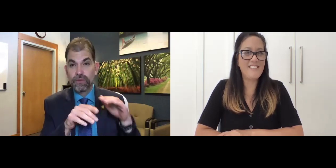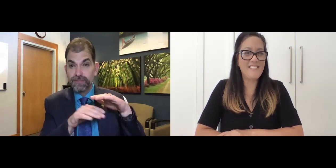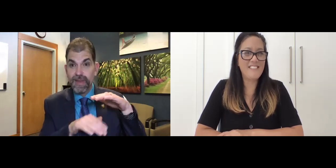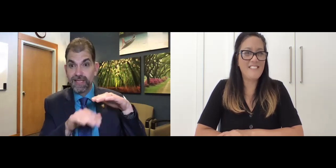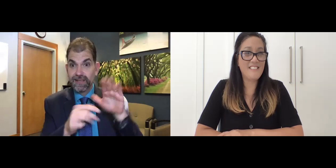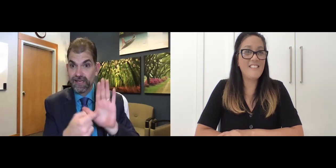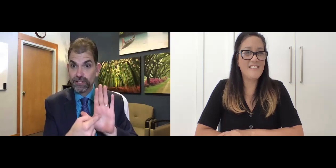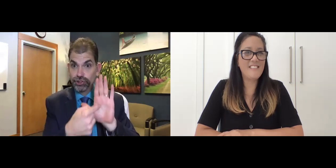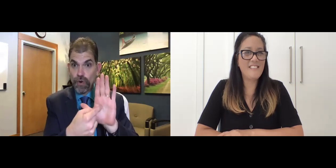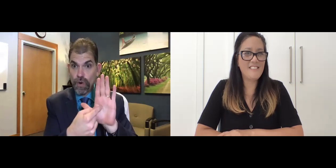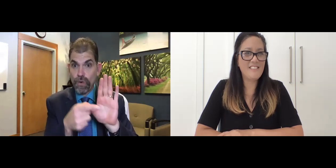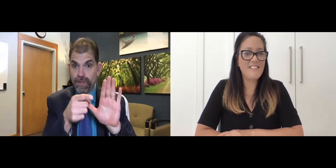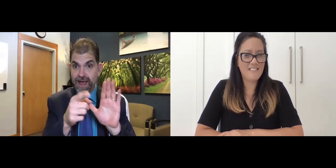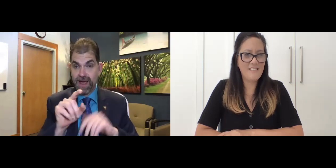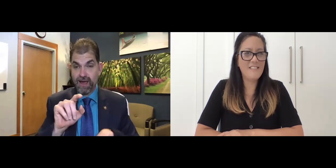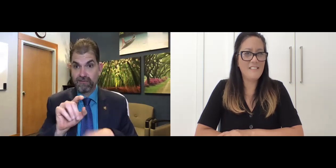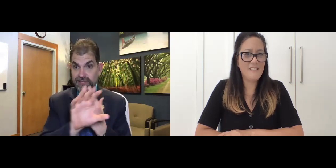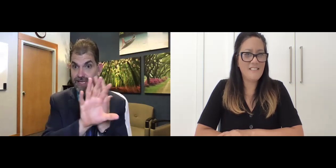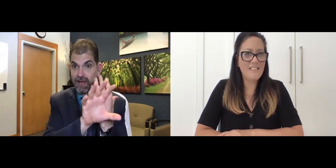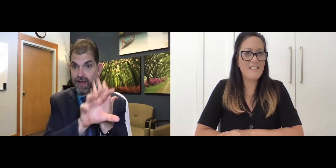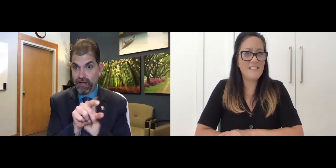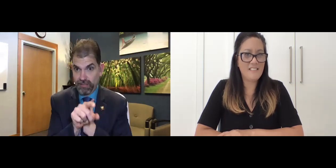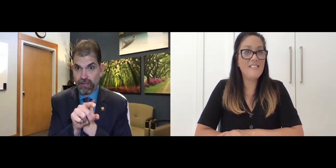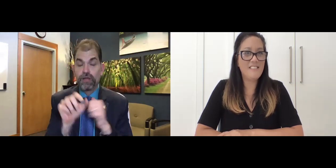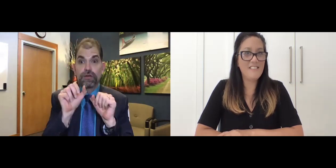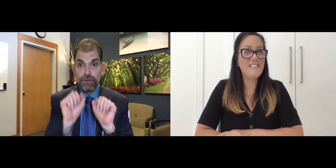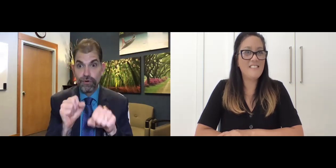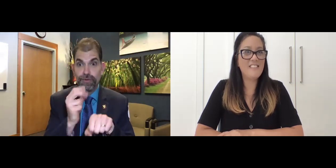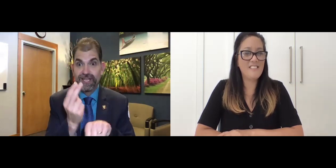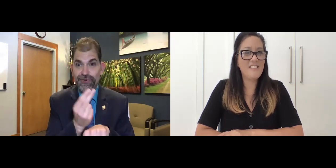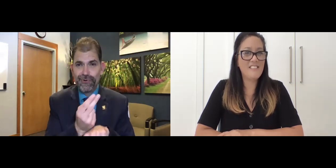We do have research. It basically shows that